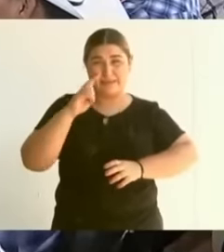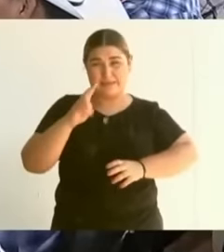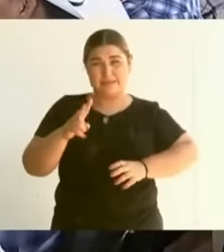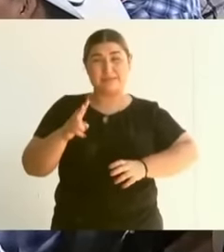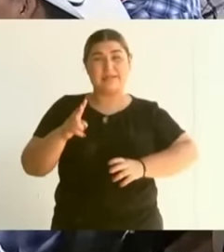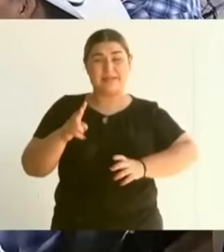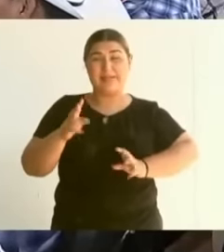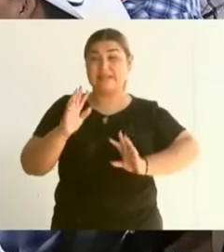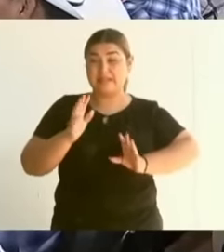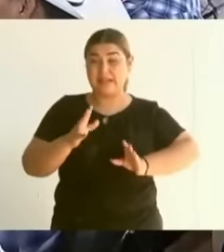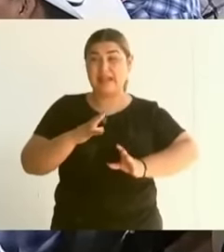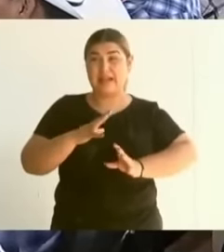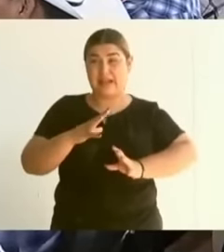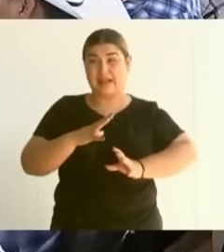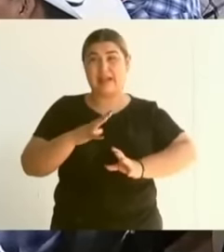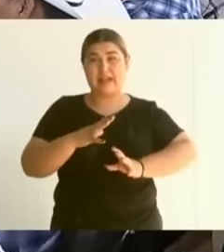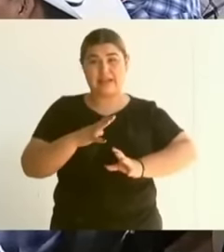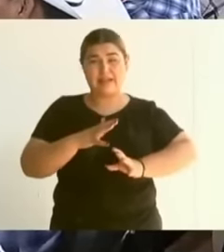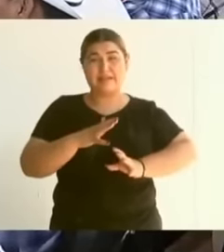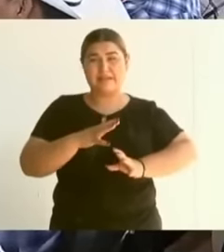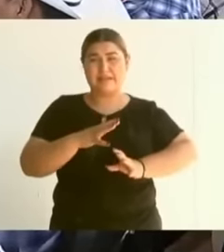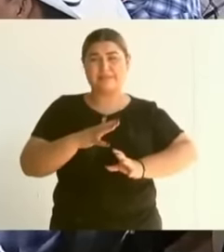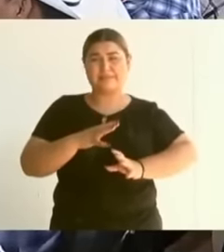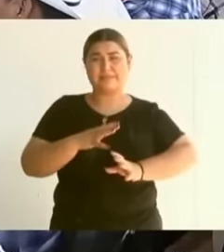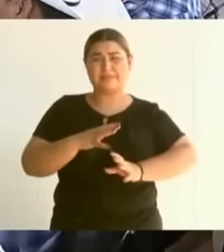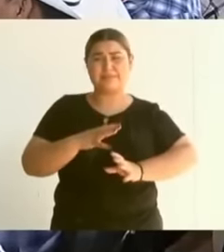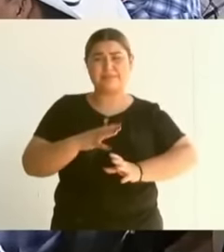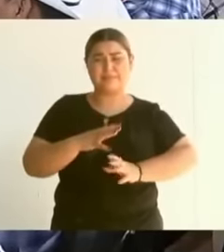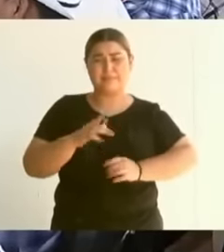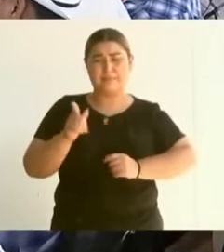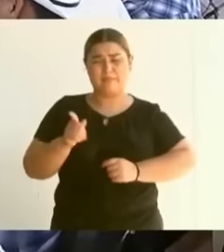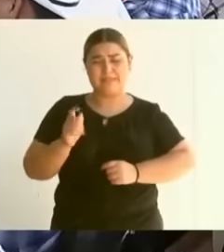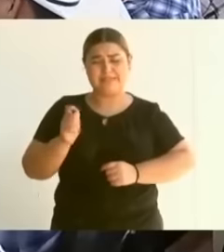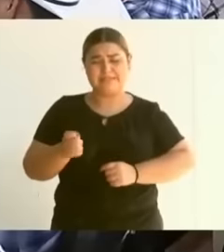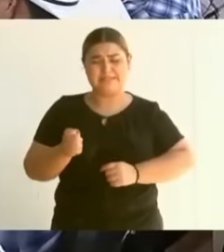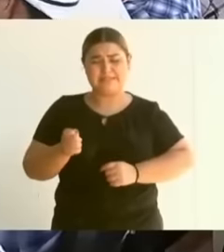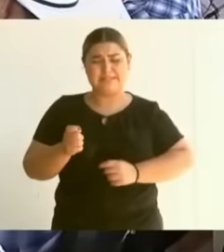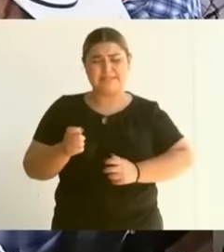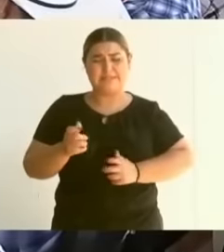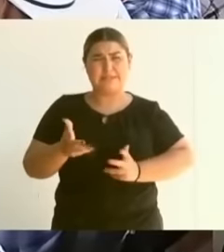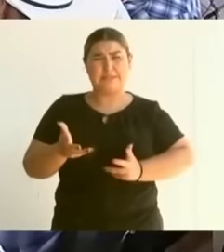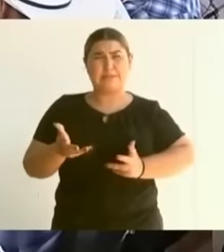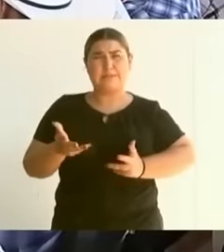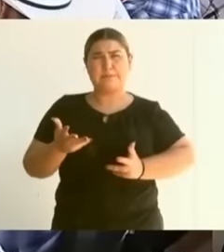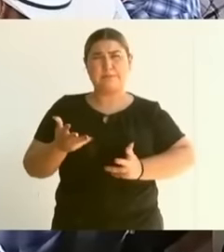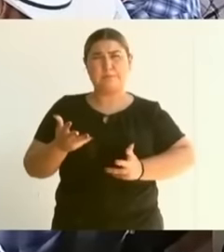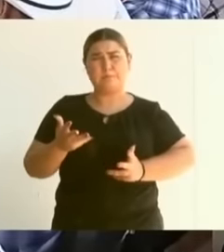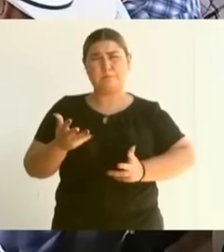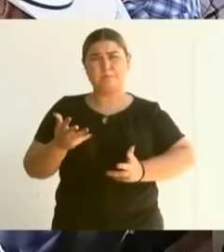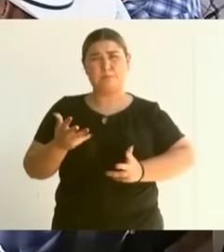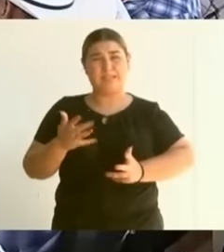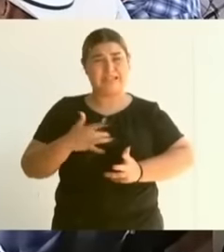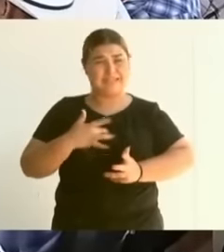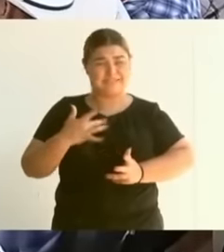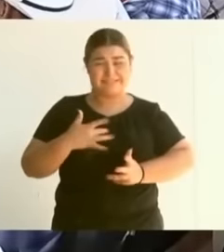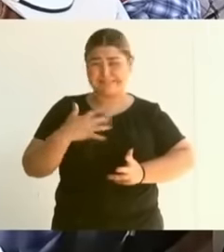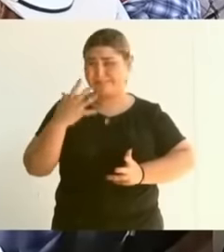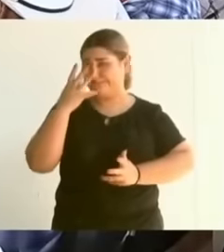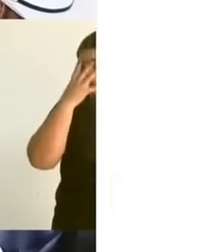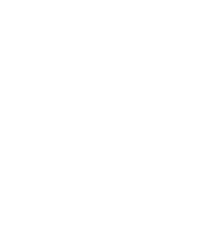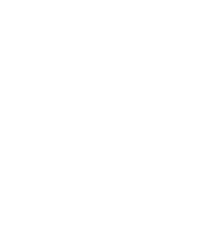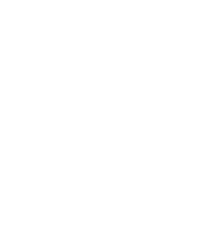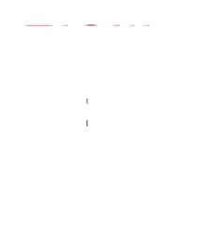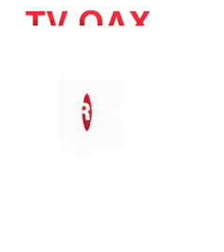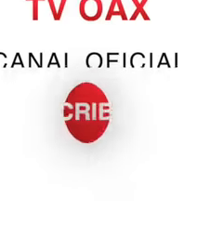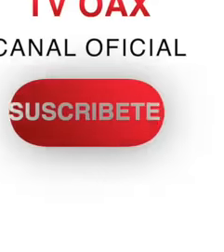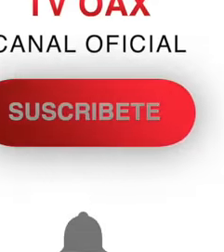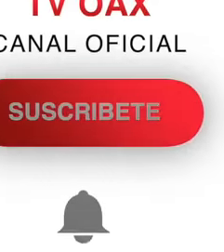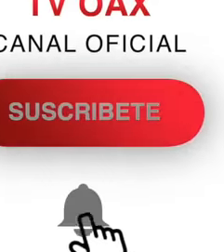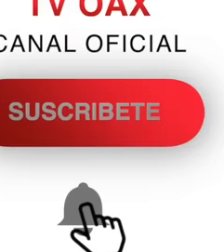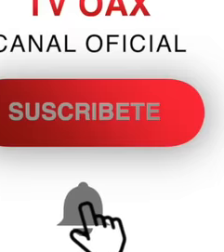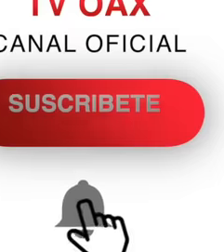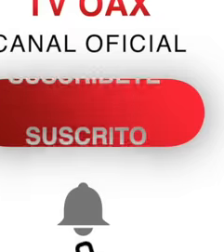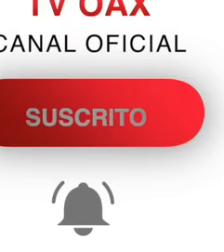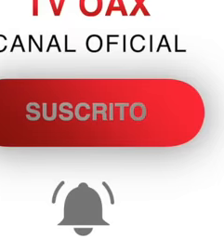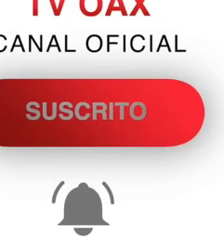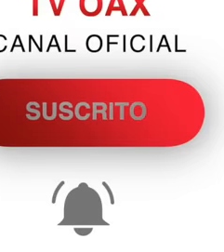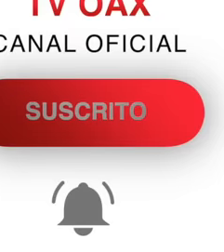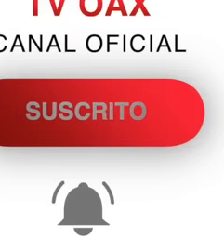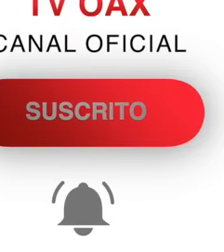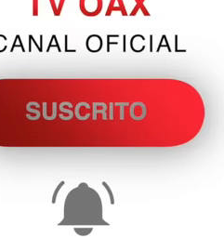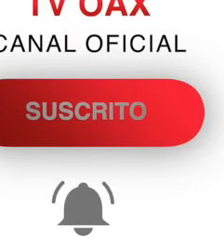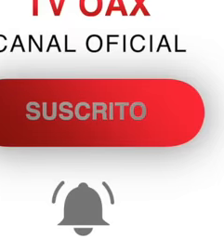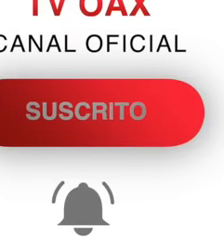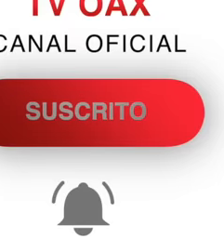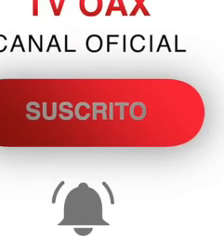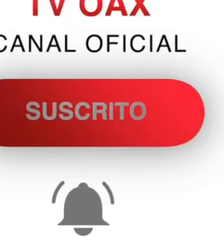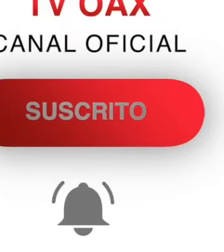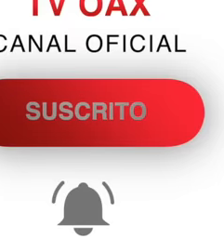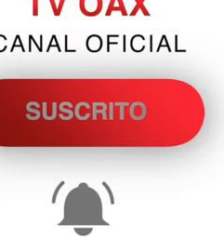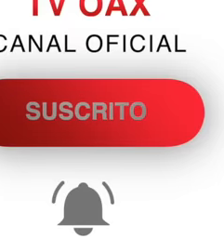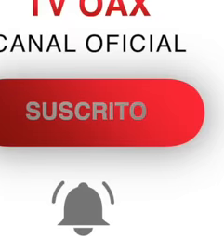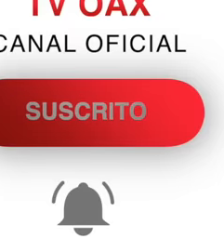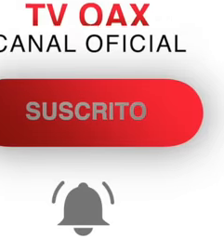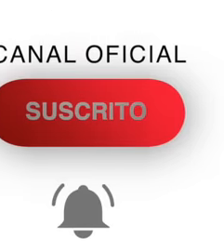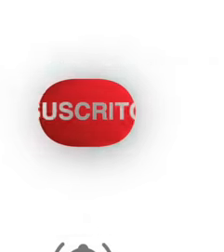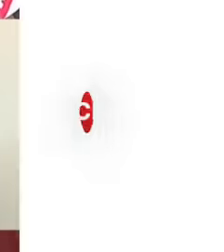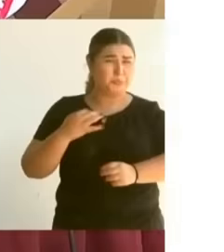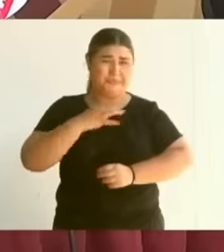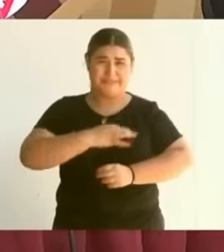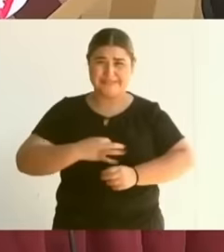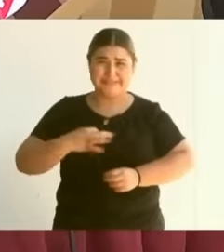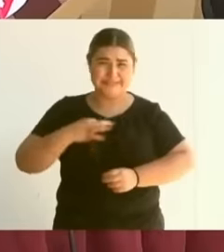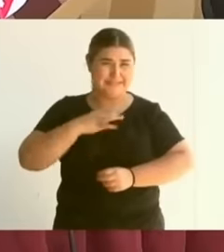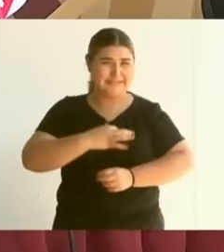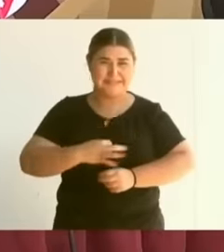a beautiful thing that produces a lot of happiness and we are going to